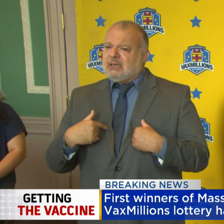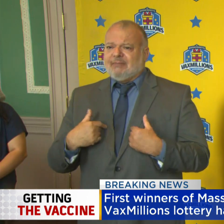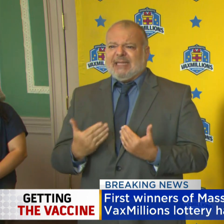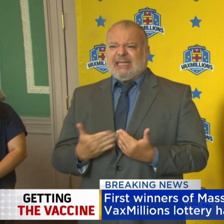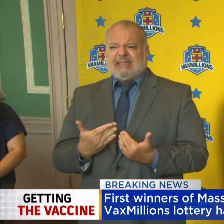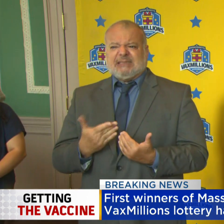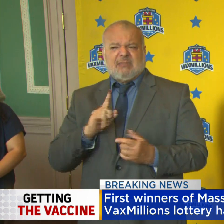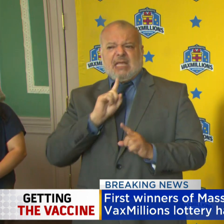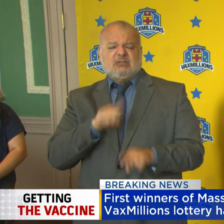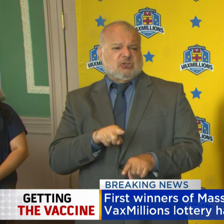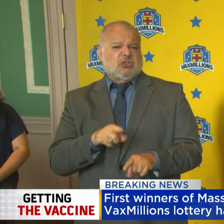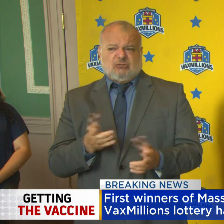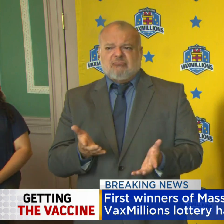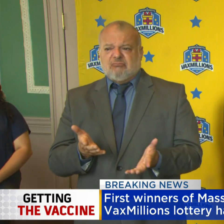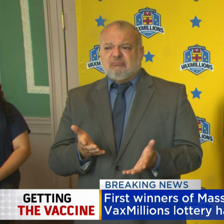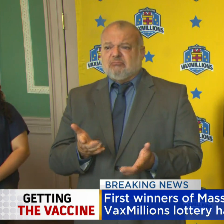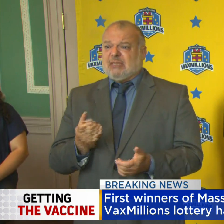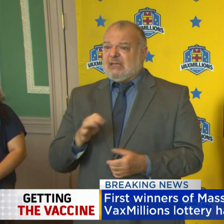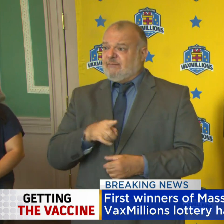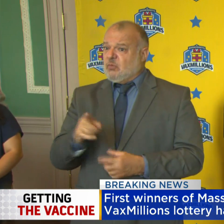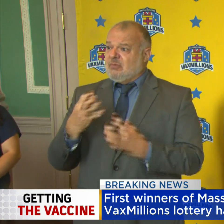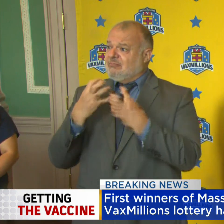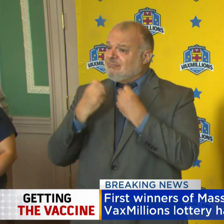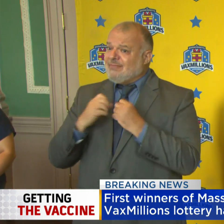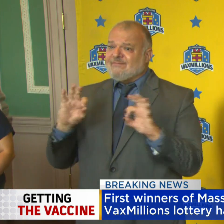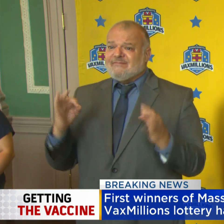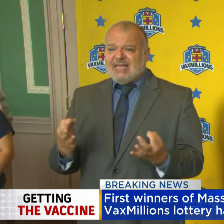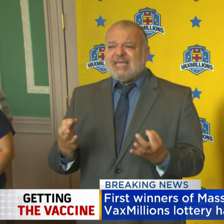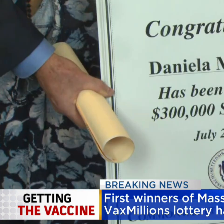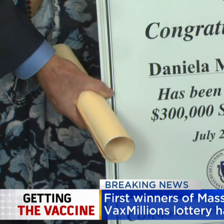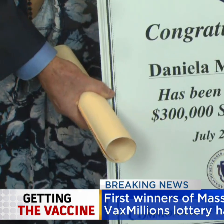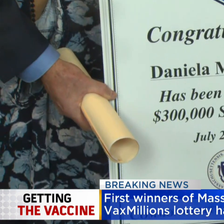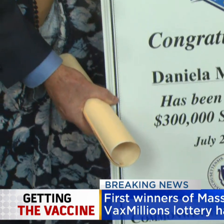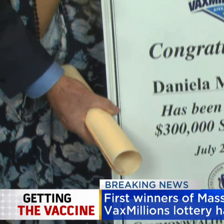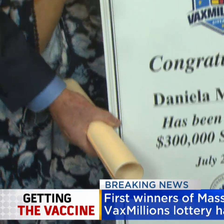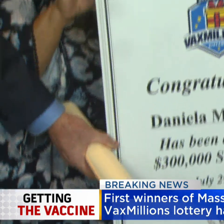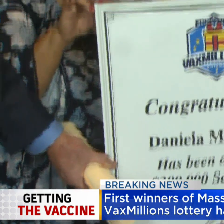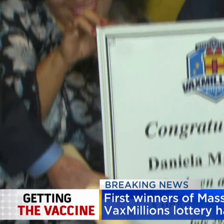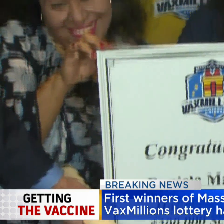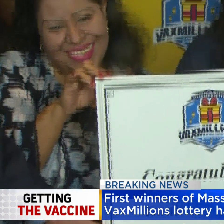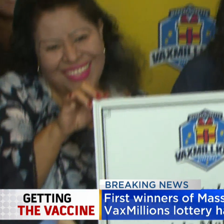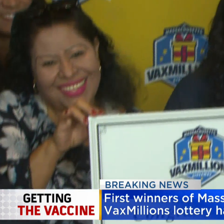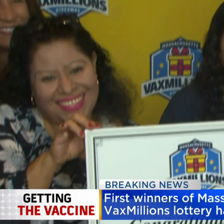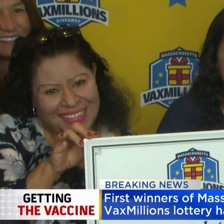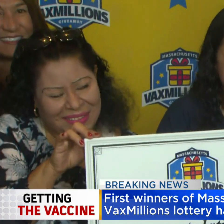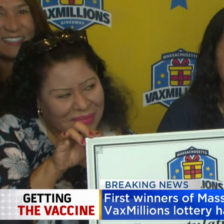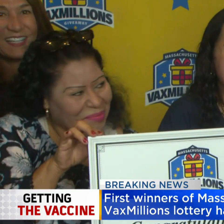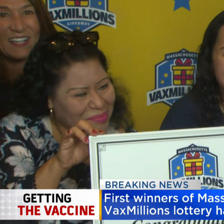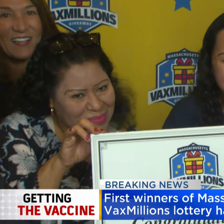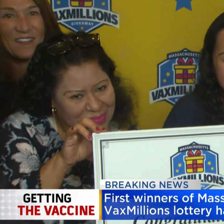I MEAN, THAT RISK SEEMS TO BE VERY, VERY EASY FOR ME TO RESOLVE AND I THINK YOU WILL